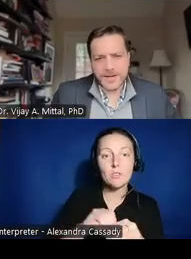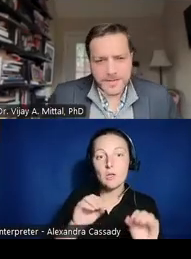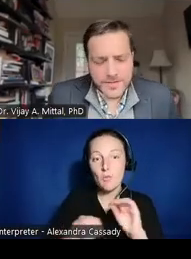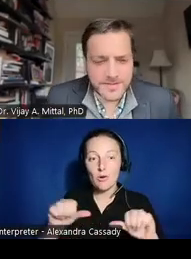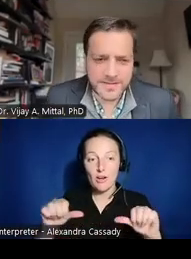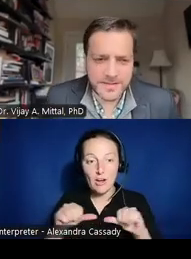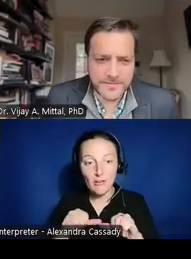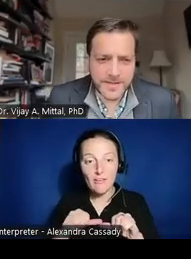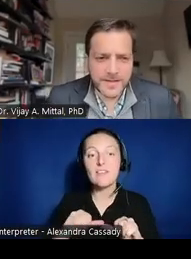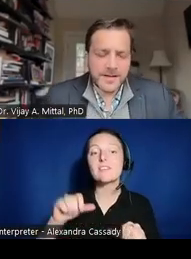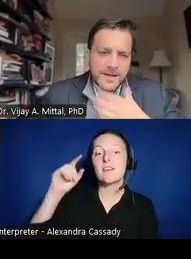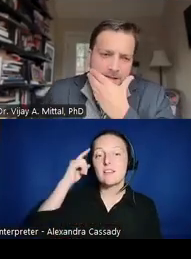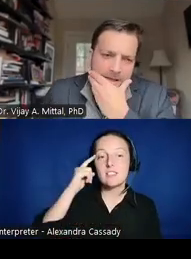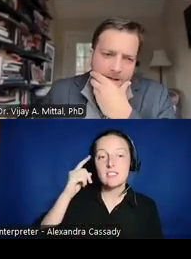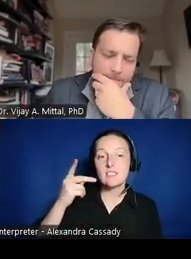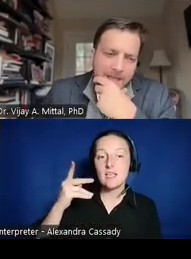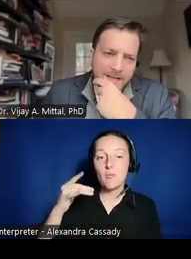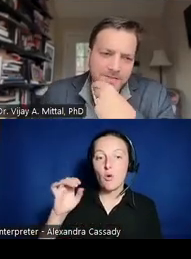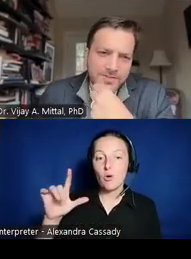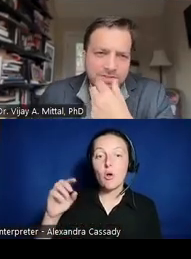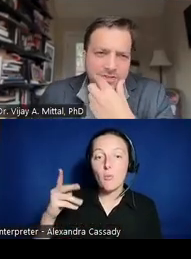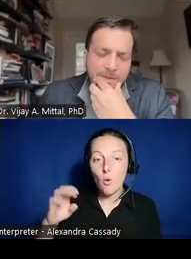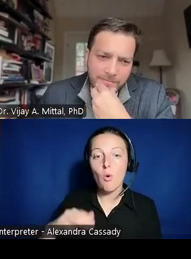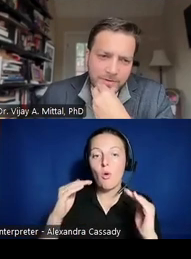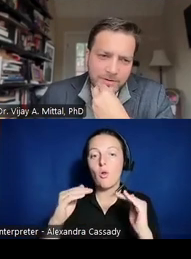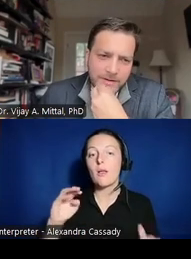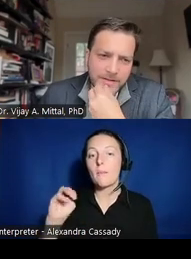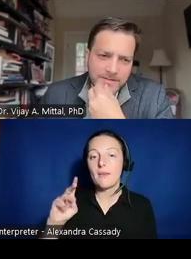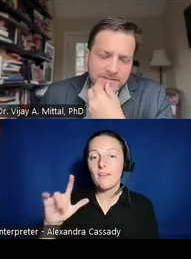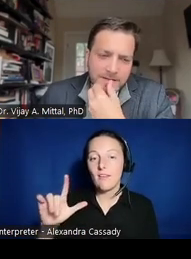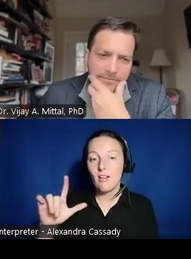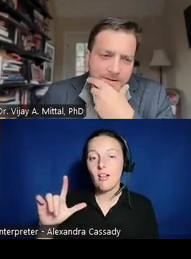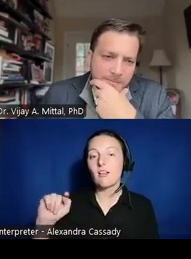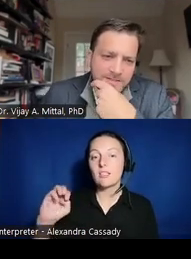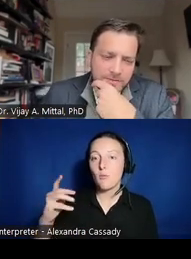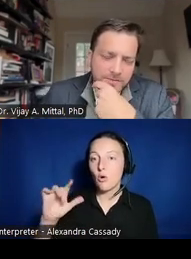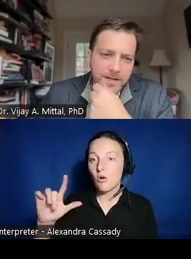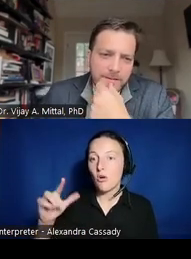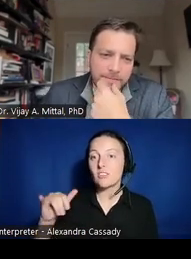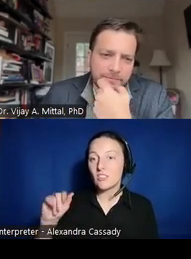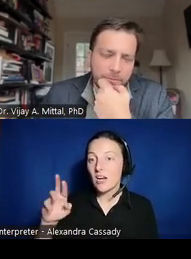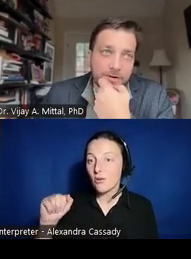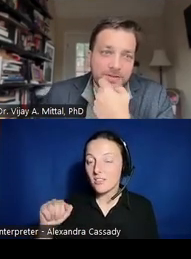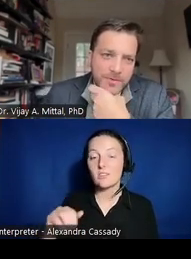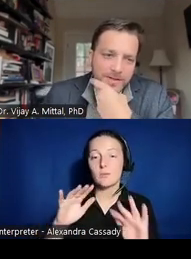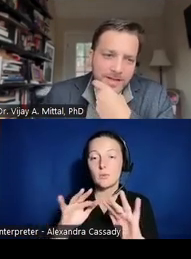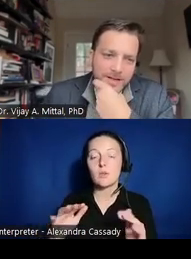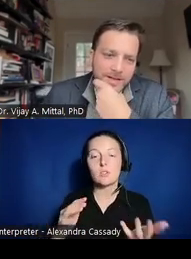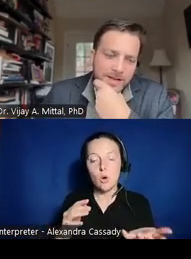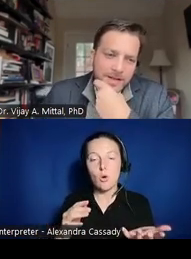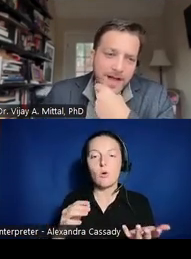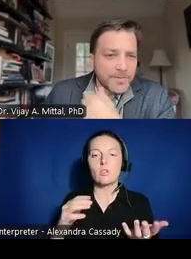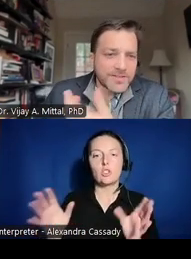great interest to schizophrenia. um and gesture behavior is fundamental um for communicating. I'm